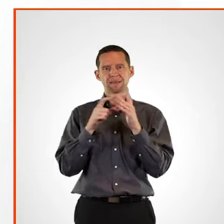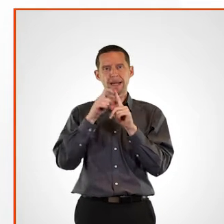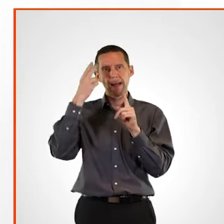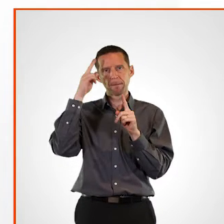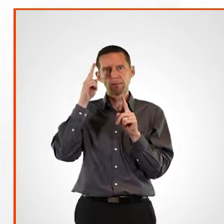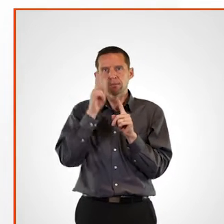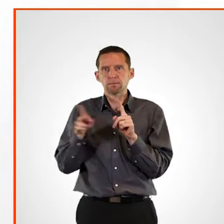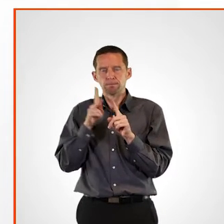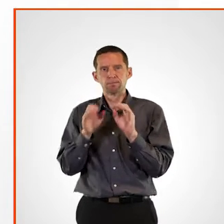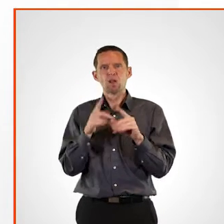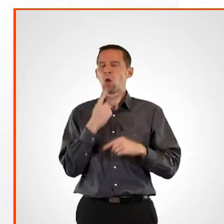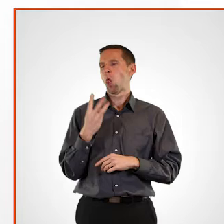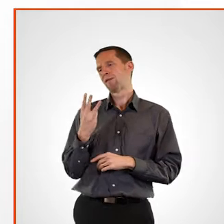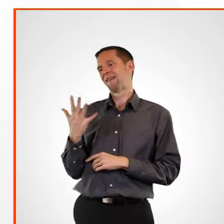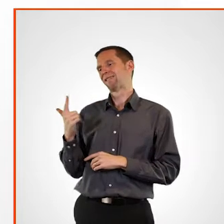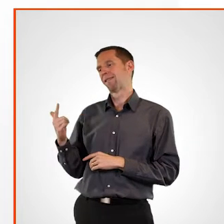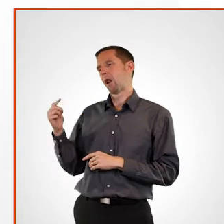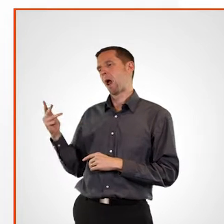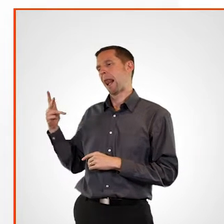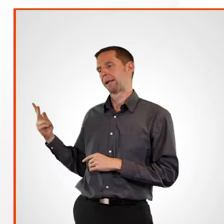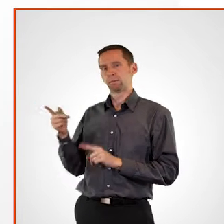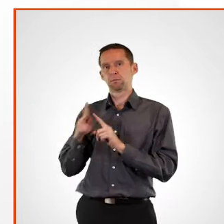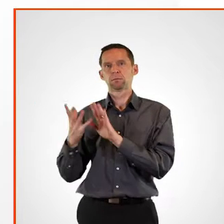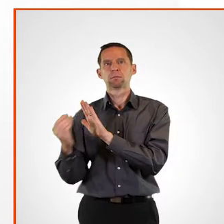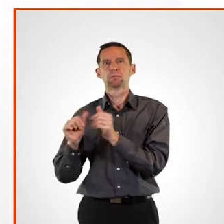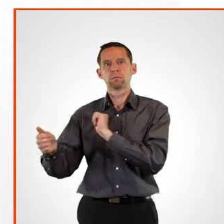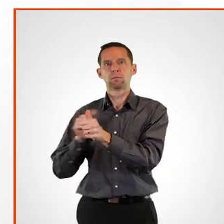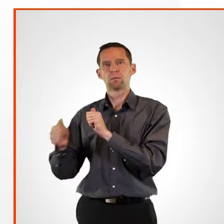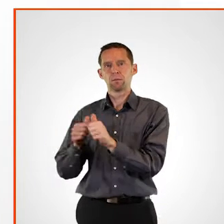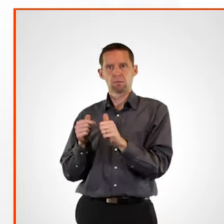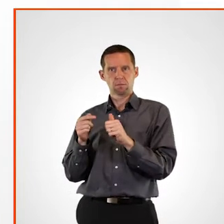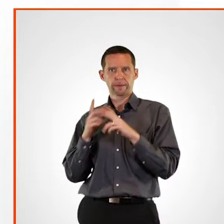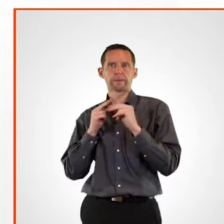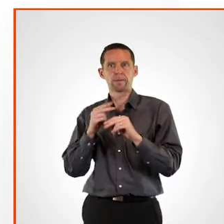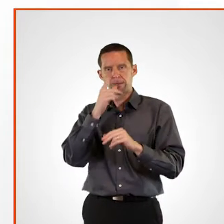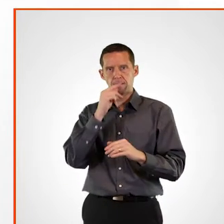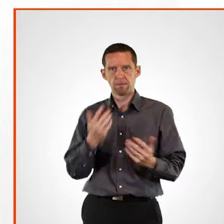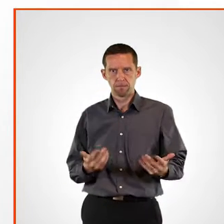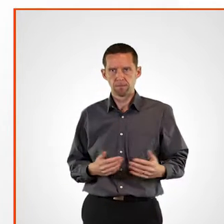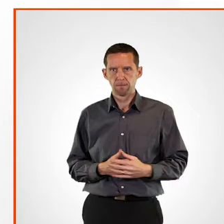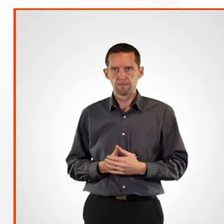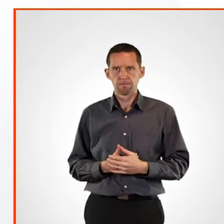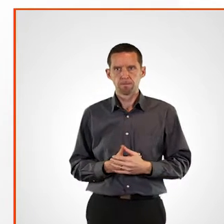So repeating digits, that kind of thing, 35798, as rapidly as they can.